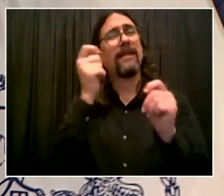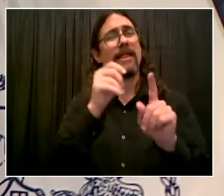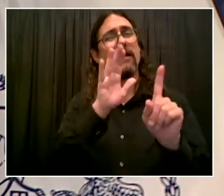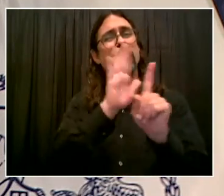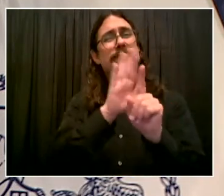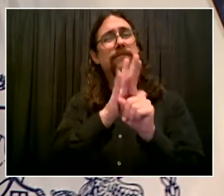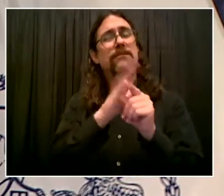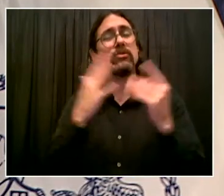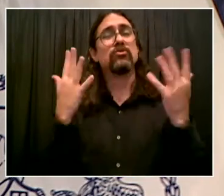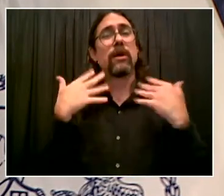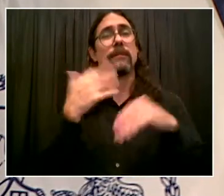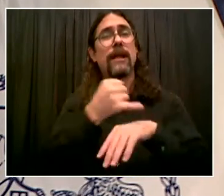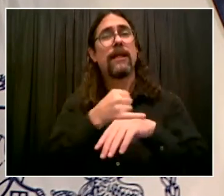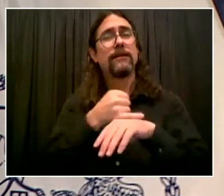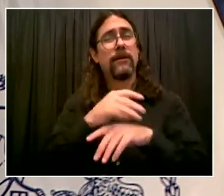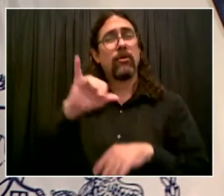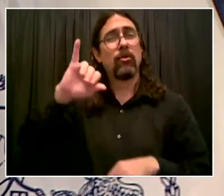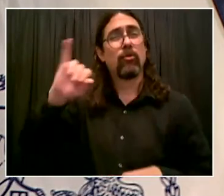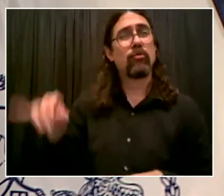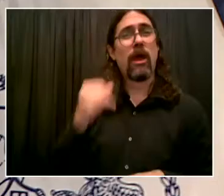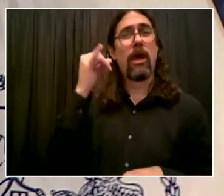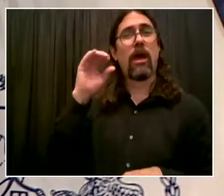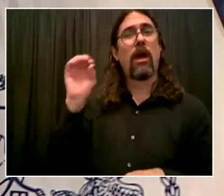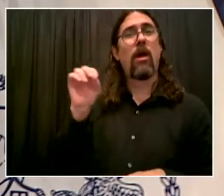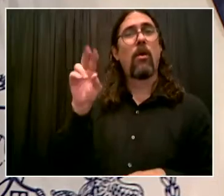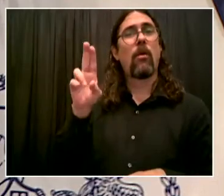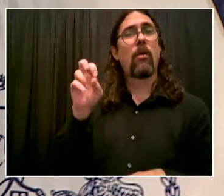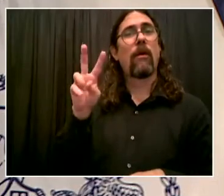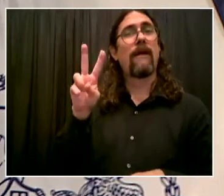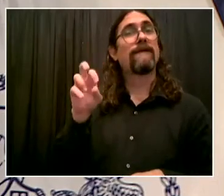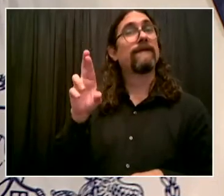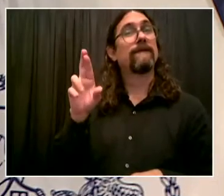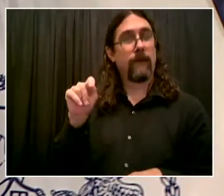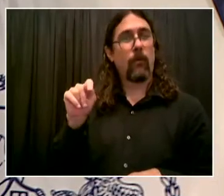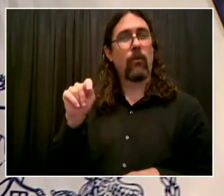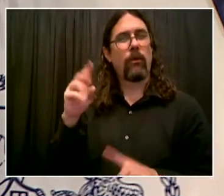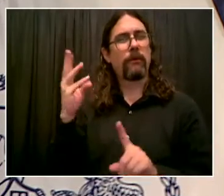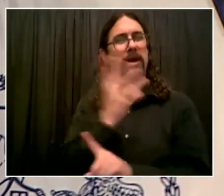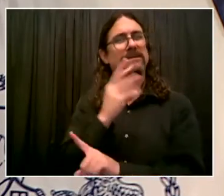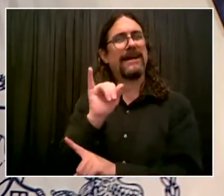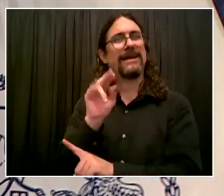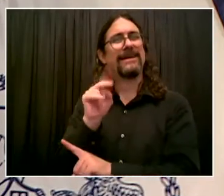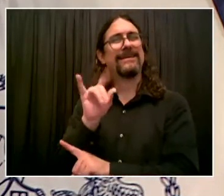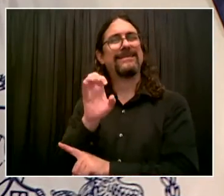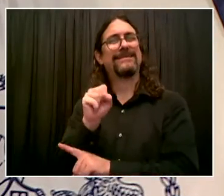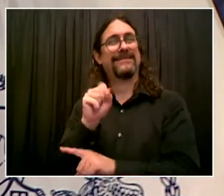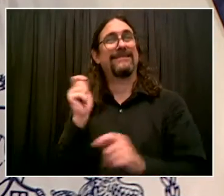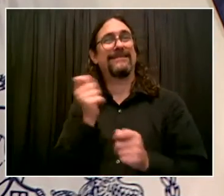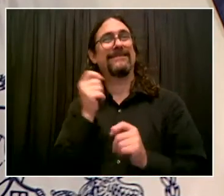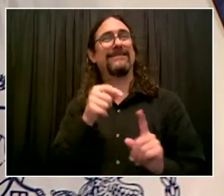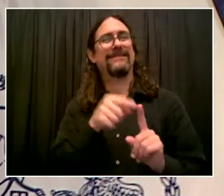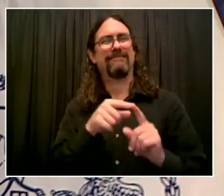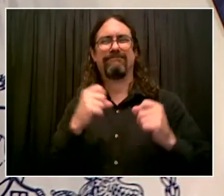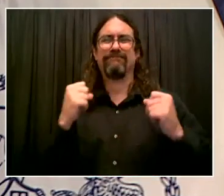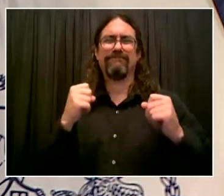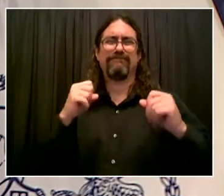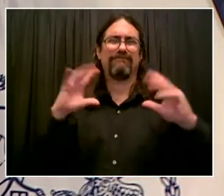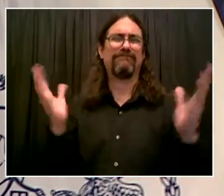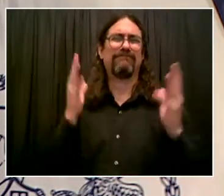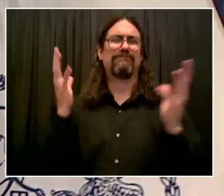INVERTS EVERY YEAR. A POWERFUL IMPORTANT CELEBRATION. ONE